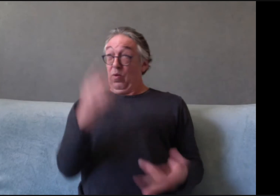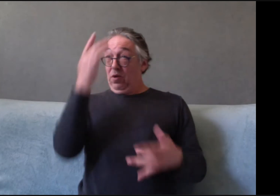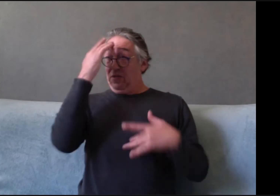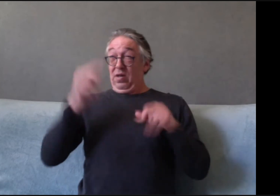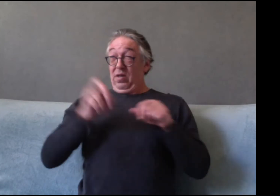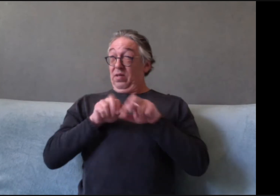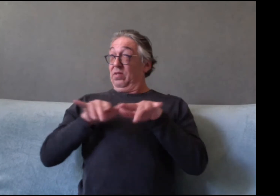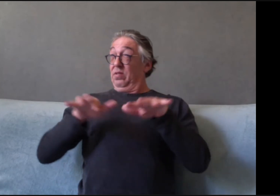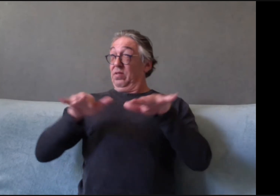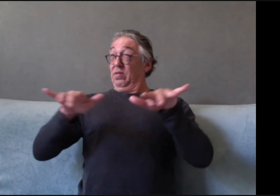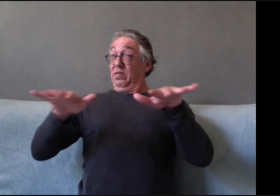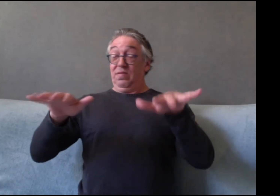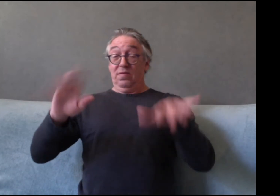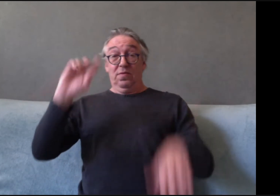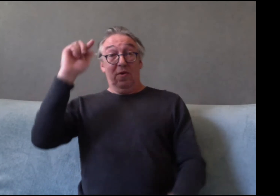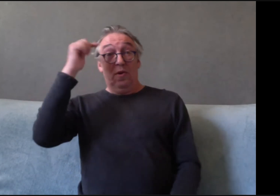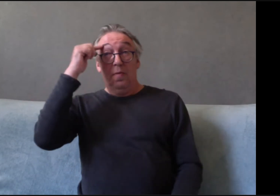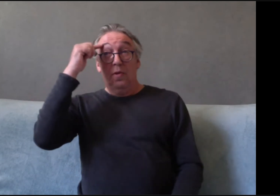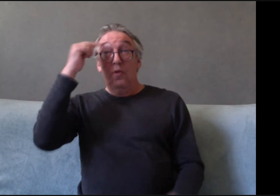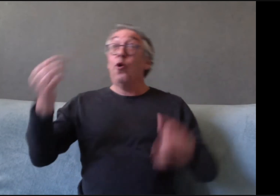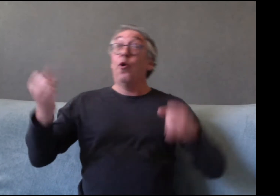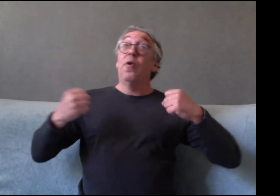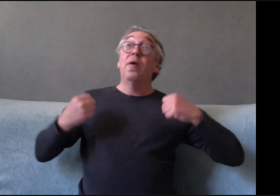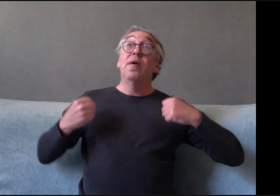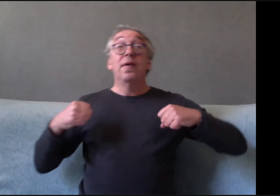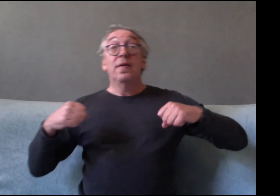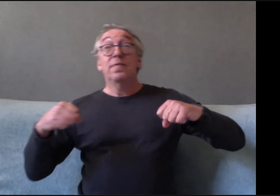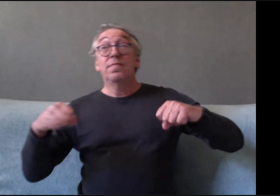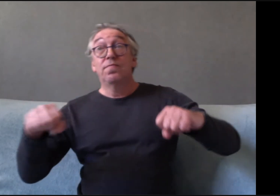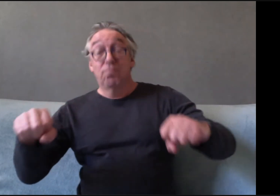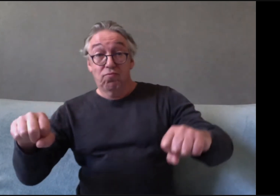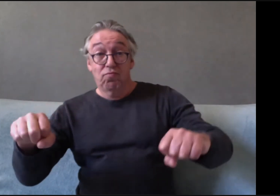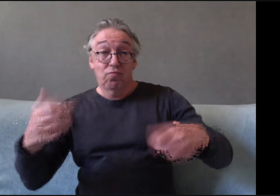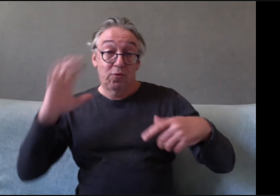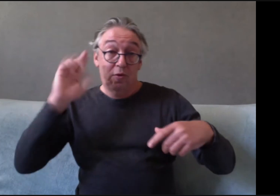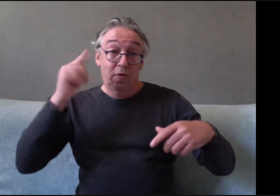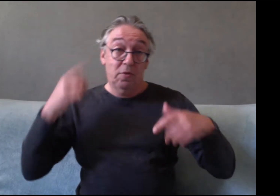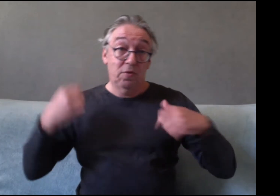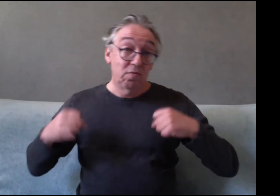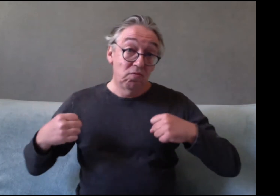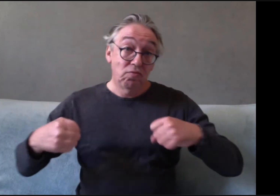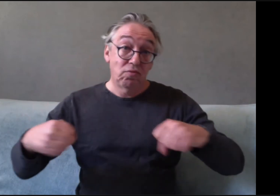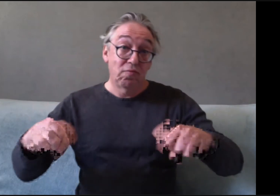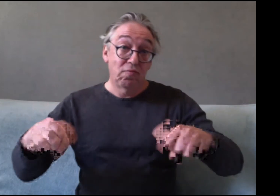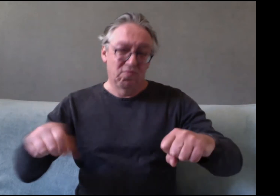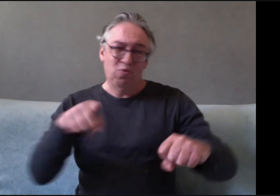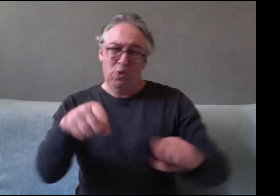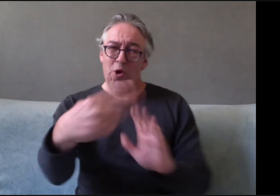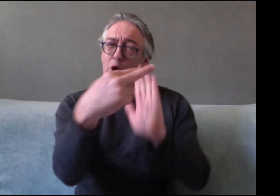All the actions you can read in my file related to employment,